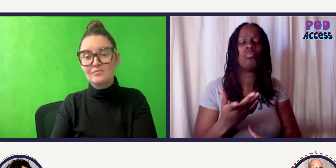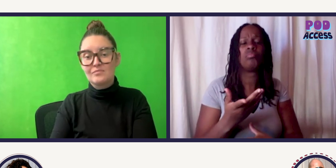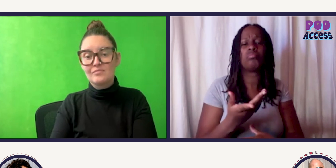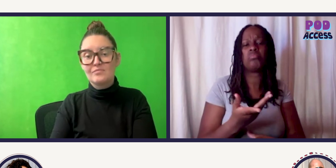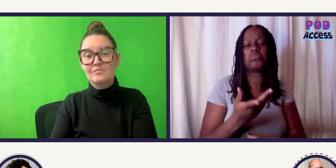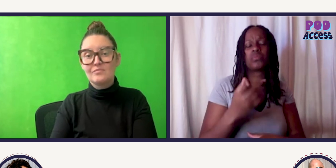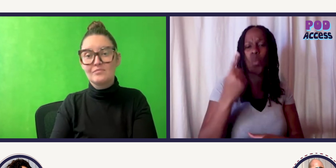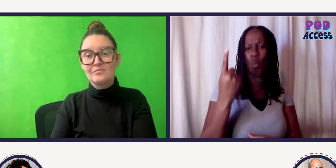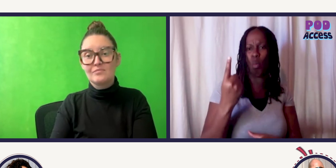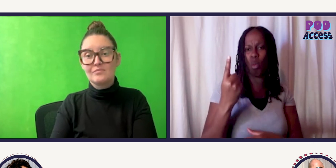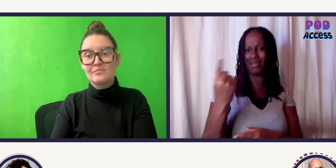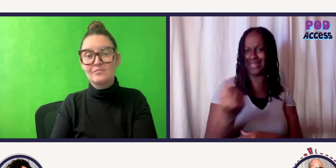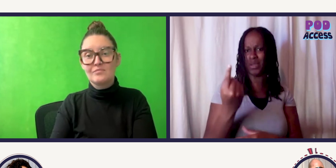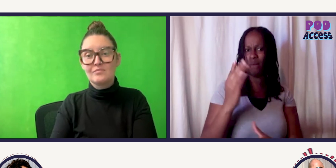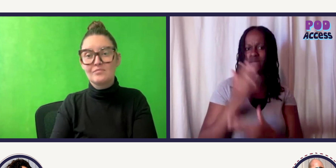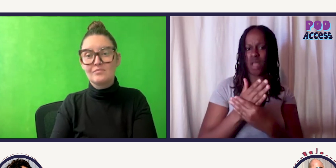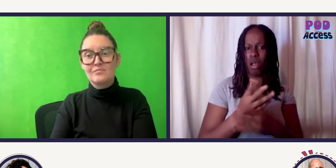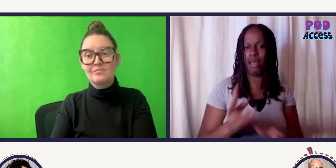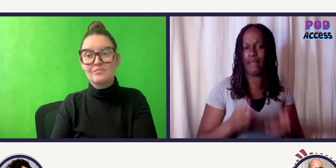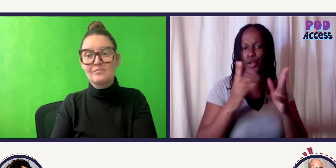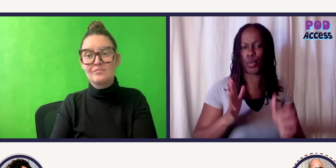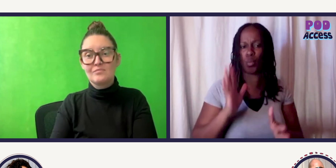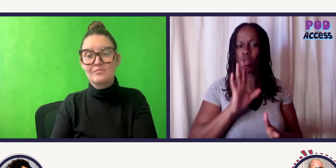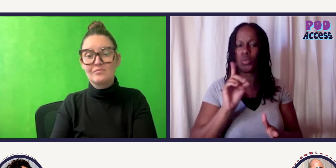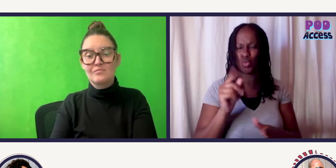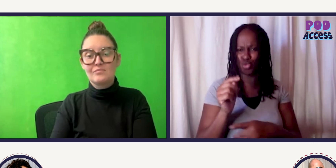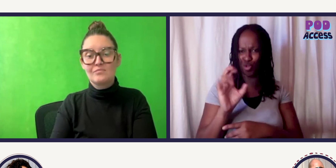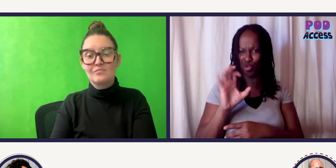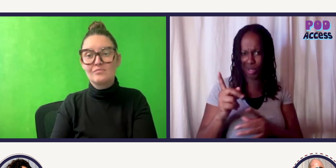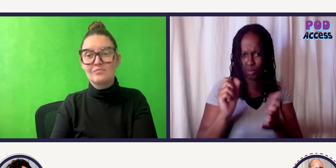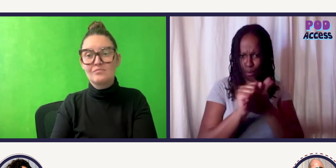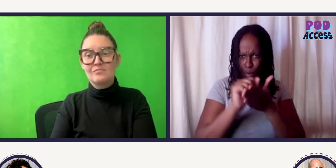sections, move sections around the timeline, or even insert other audio clips.